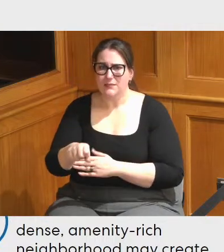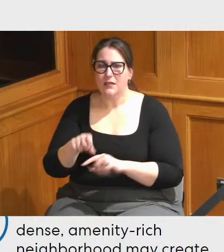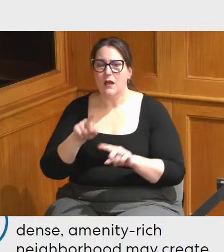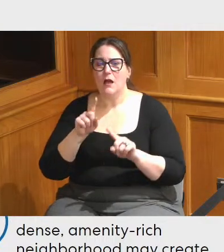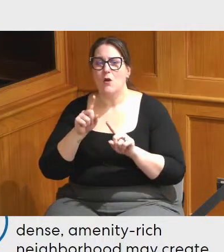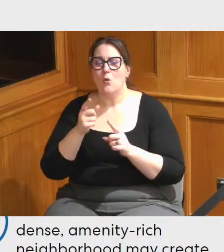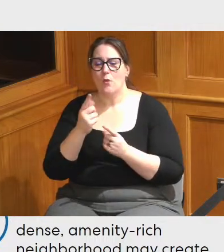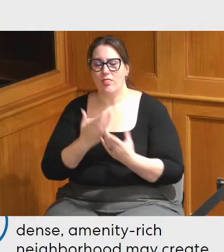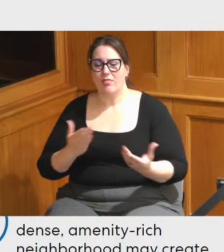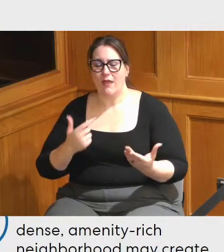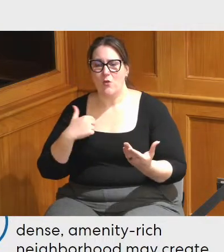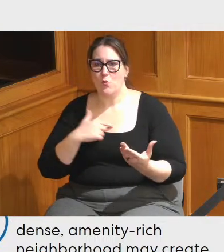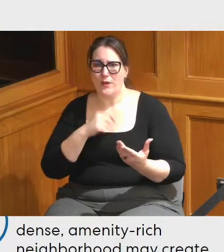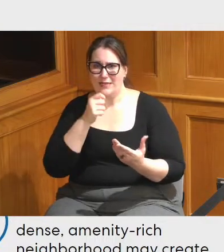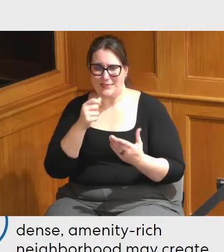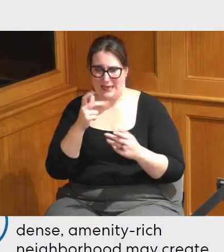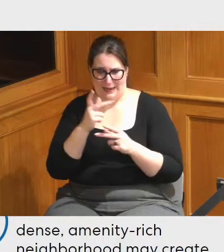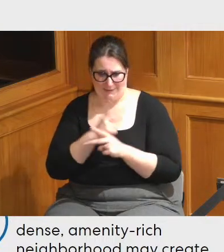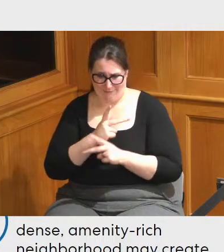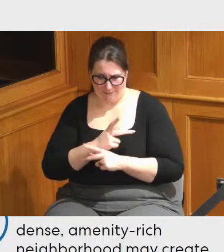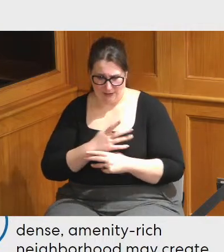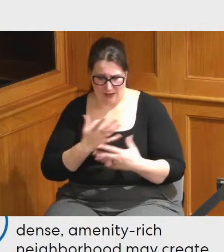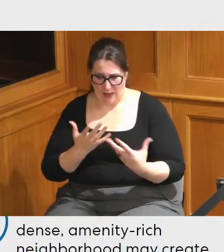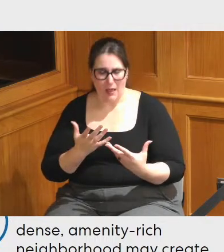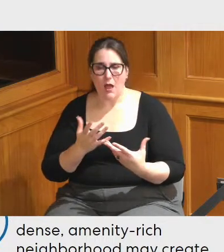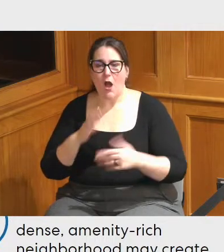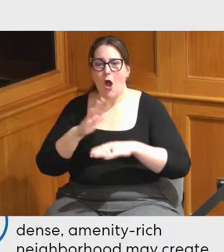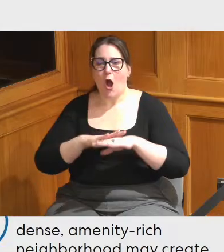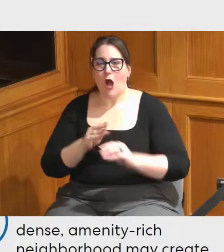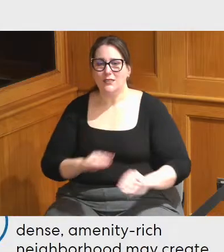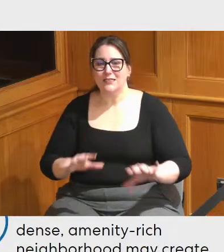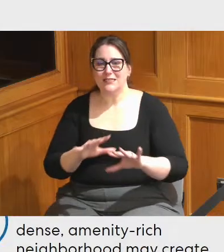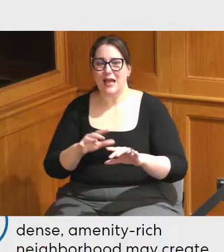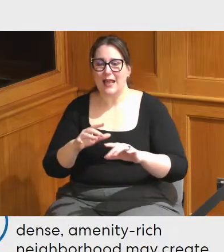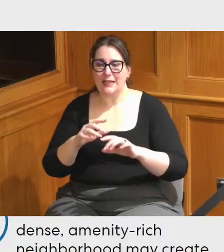in our our calculations, we didn't consider what on-site infrastructure needs may be necessary to